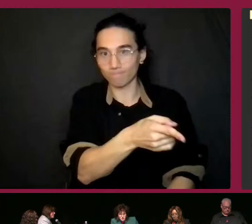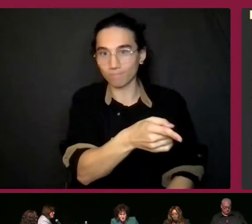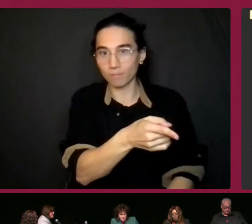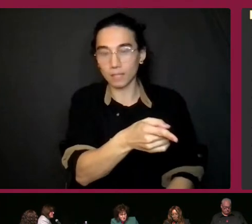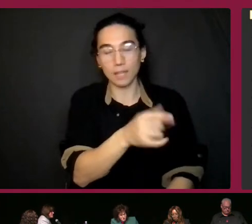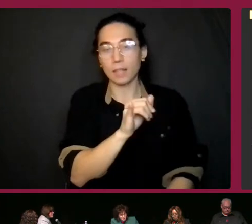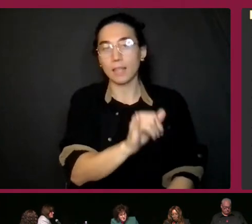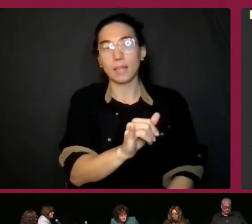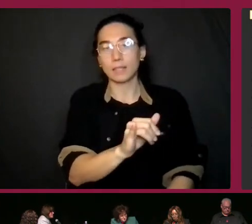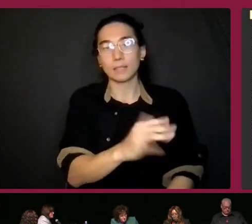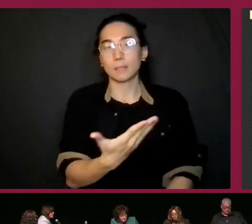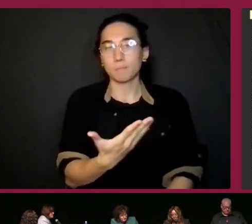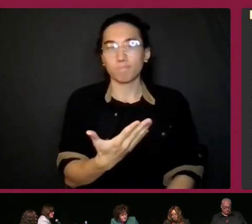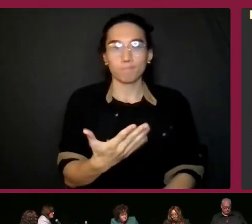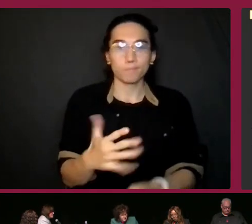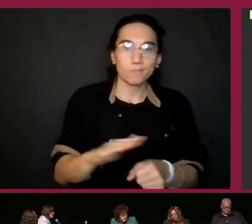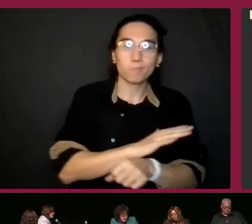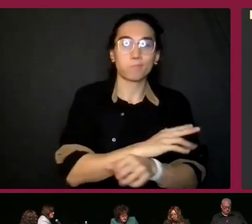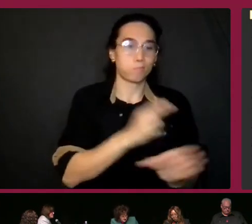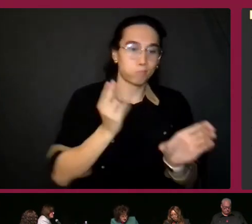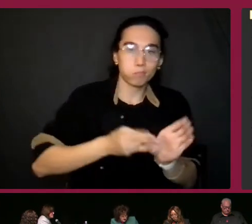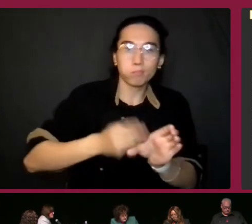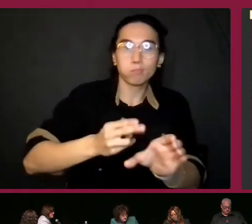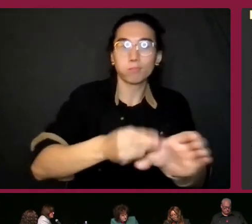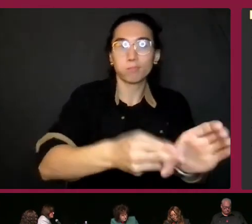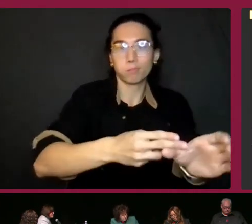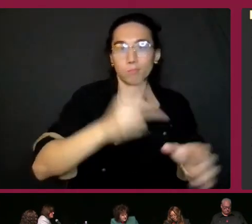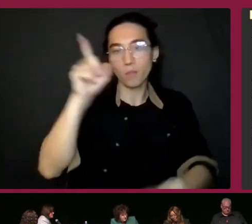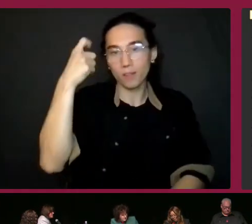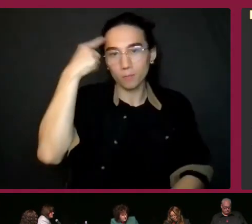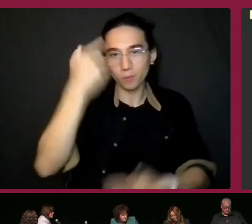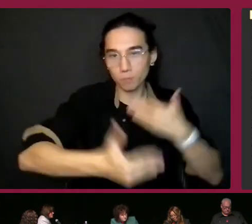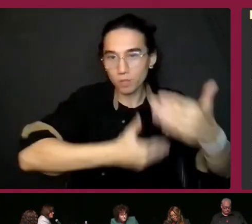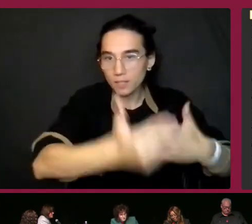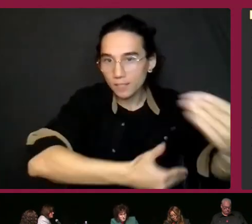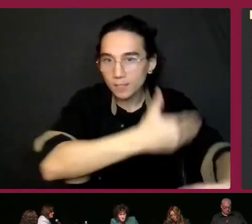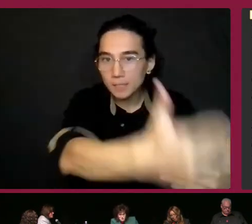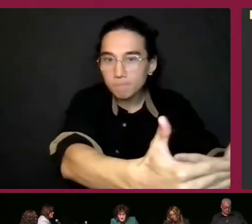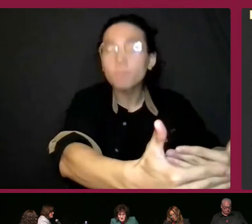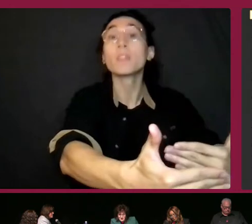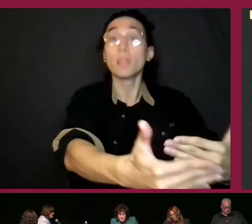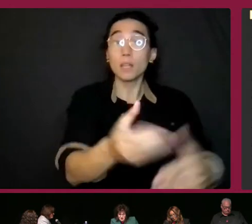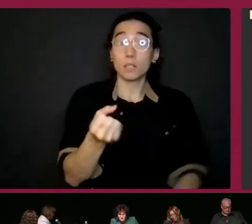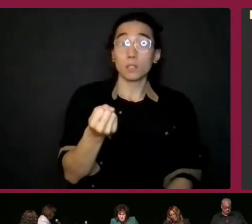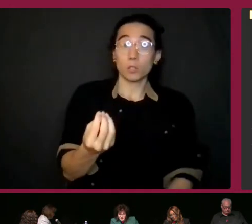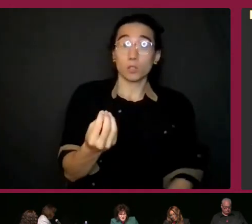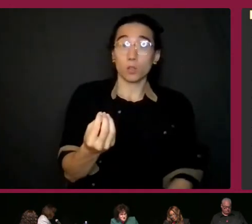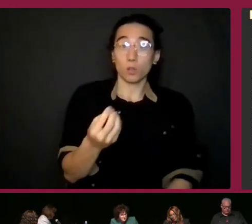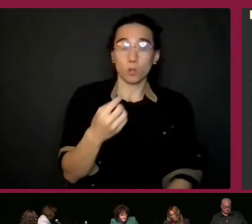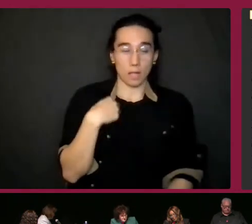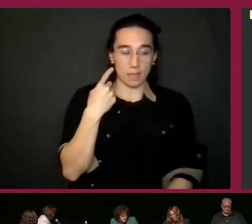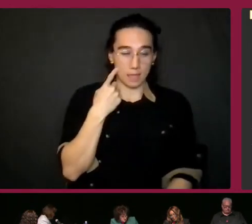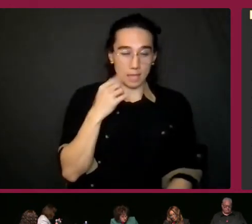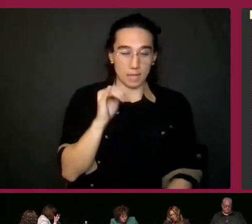shared participatory governance process. And so, um, those minutes, I believe because it's a participatory